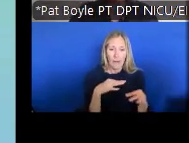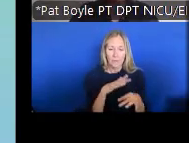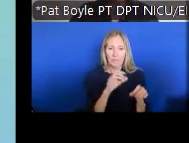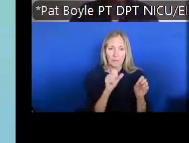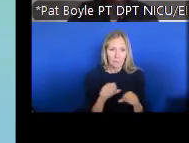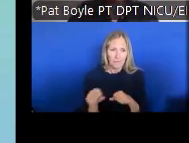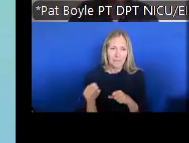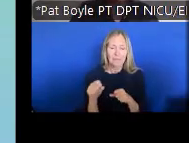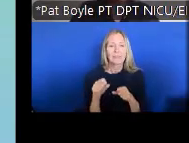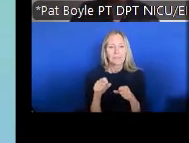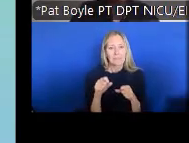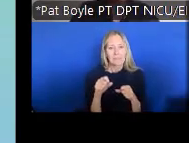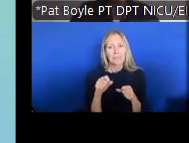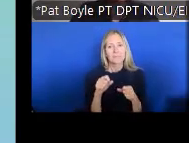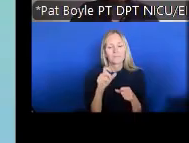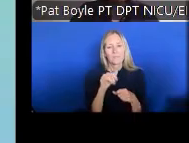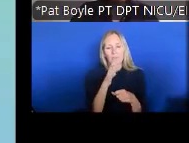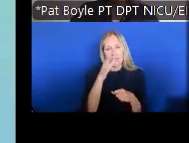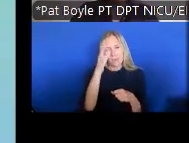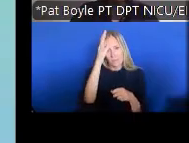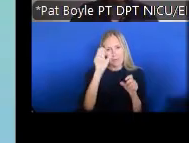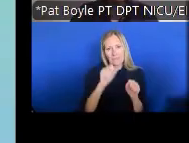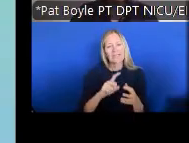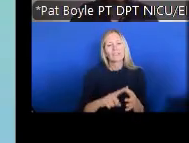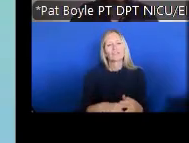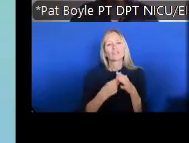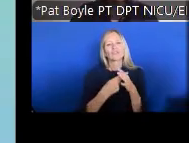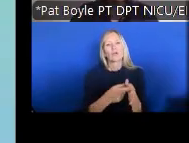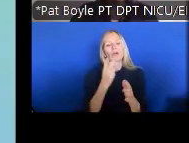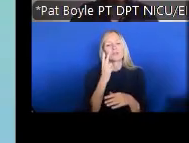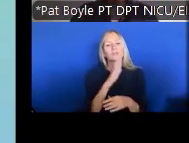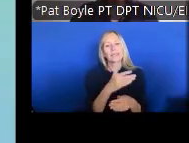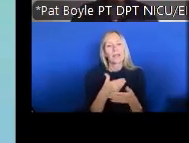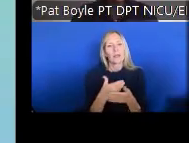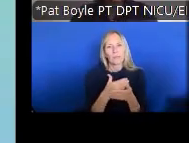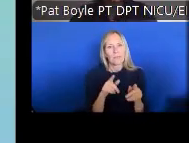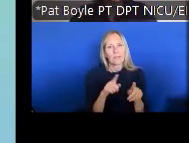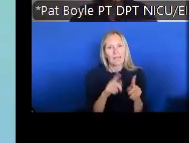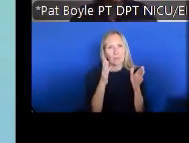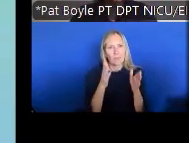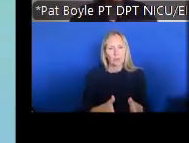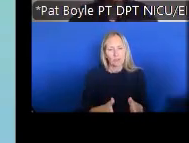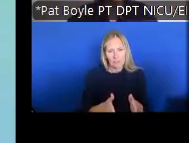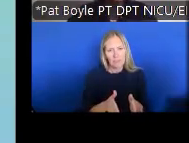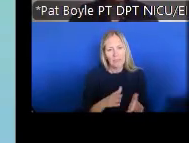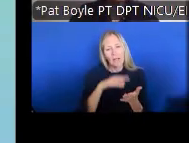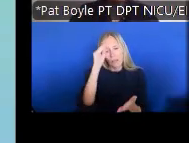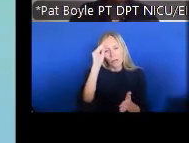a way that parents can begin to see their baby as a person and learn to understand and respond to their baby in a way that